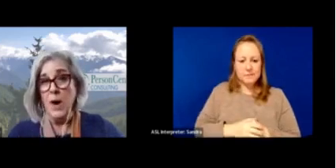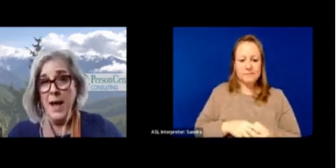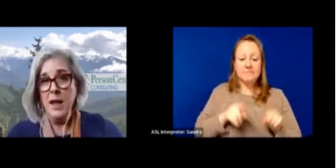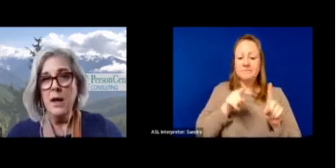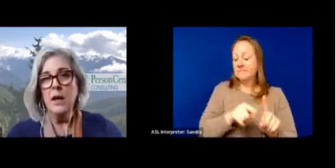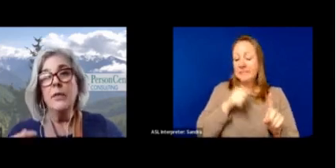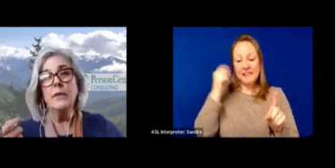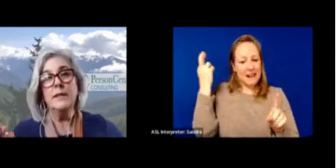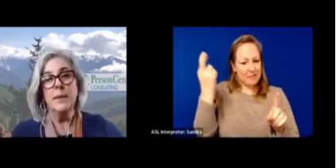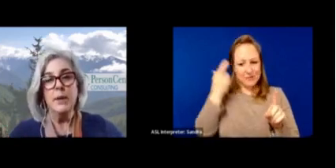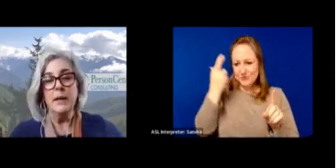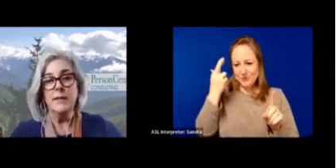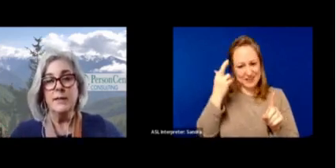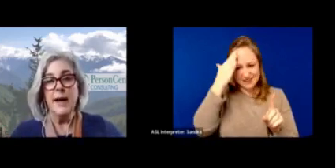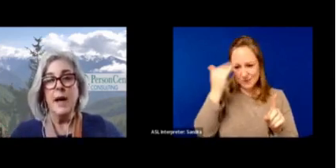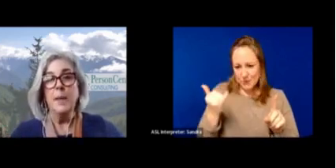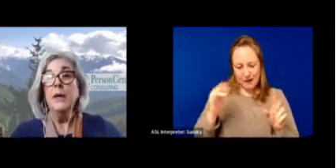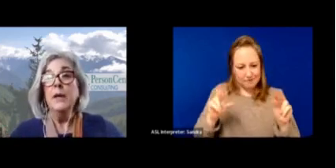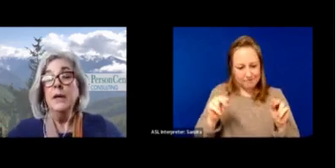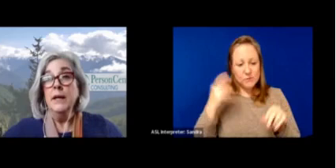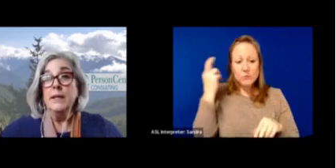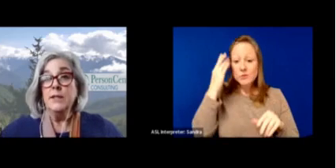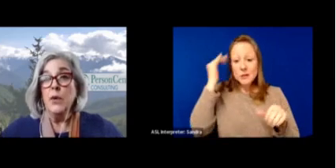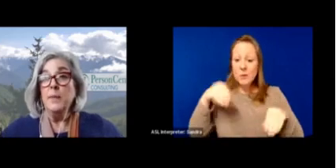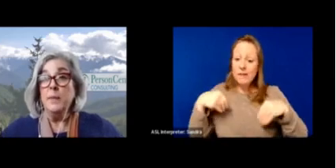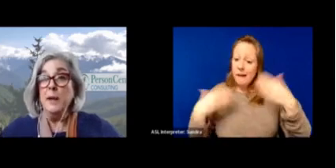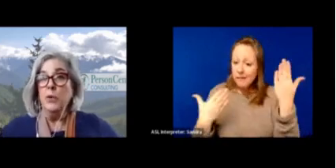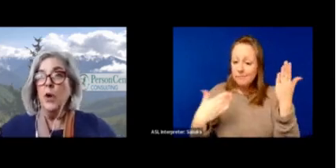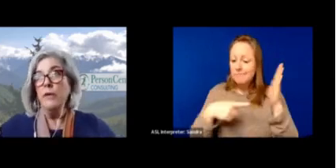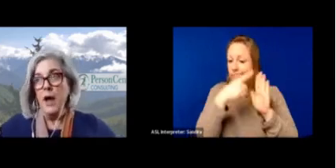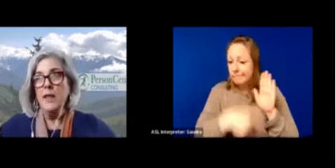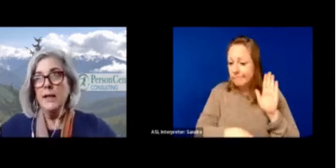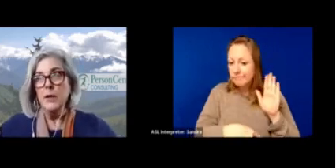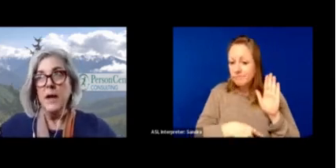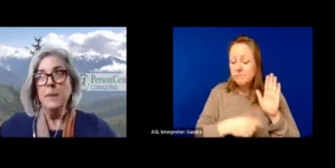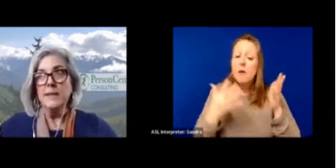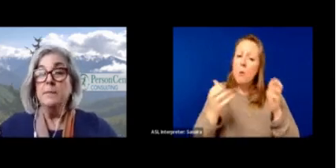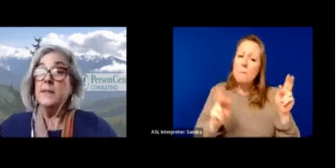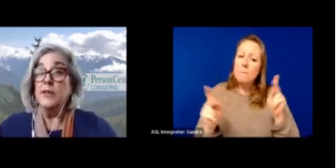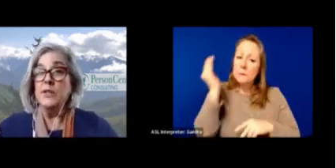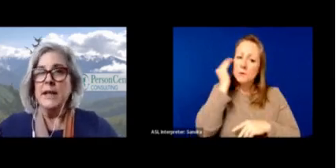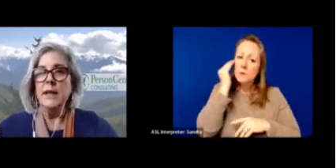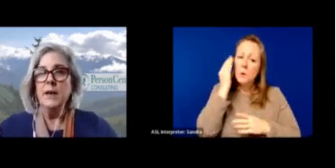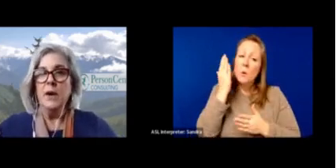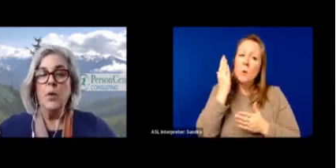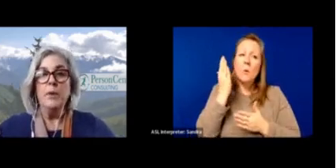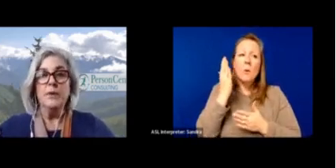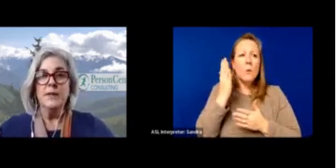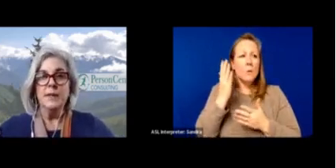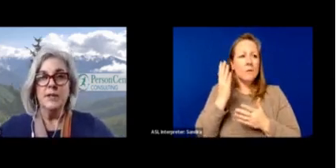what person centered planning actually does say in federal rules. So here you see the actual citation. And we can go